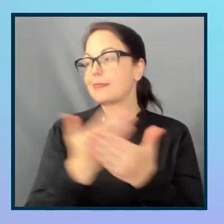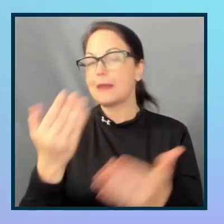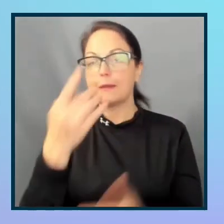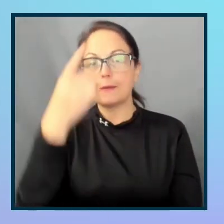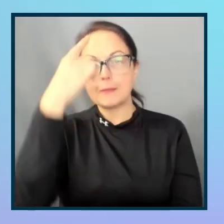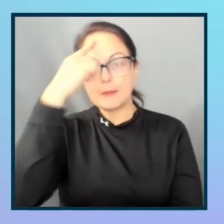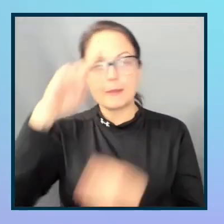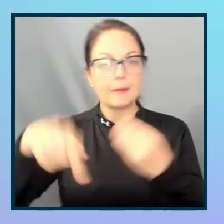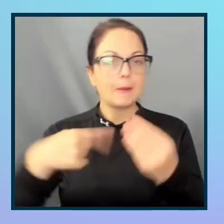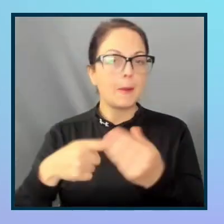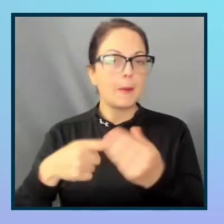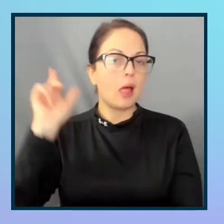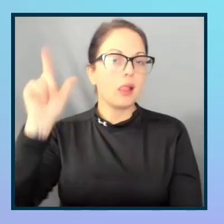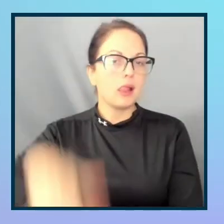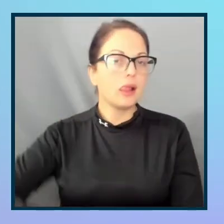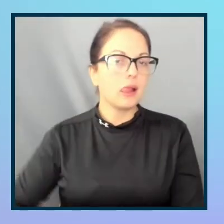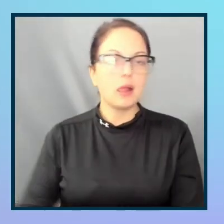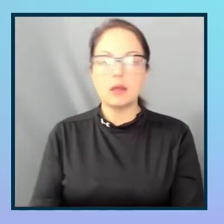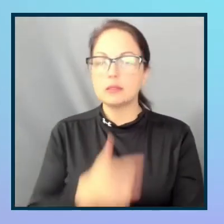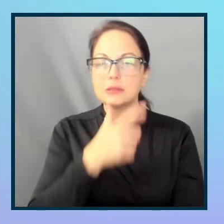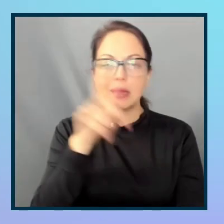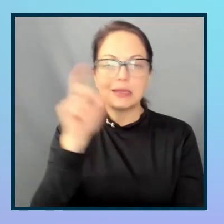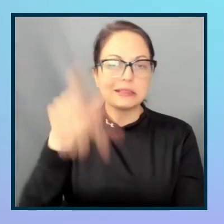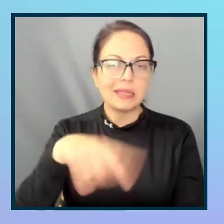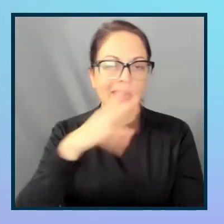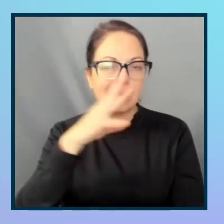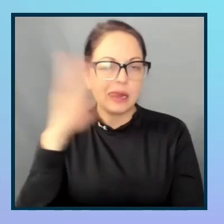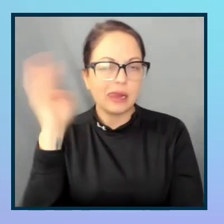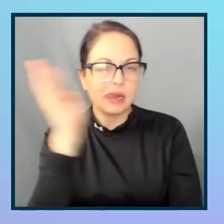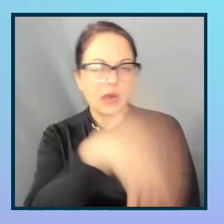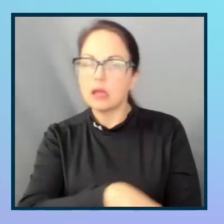"oh, we'll get to that," "oh, that's not really like diversity, equity, and inclusion."